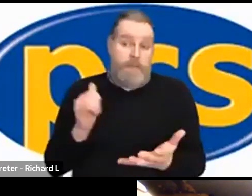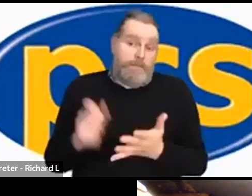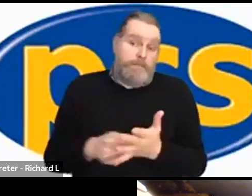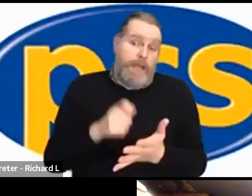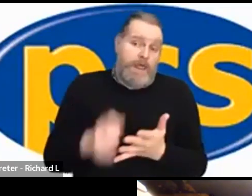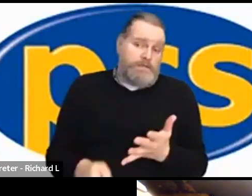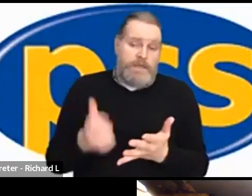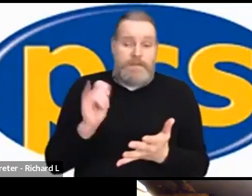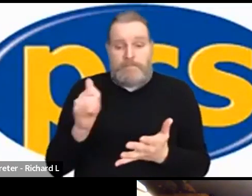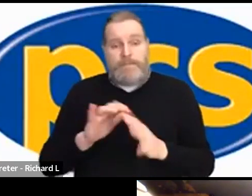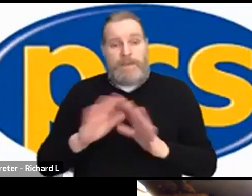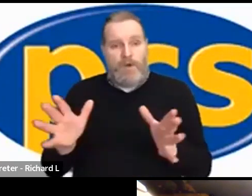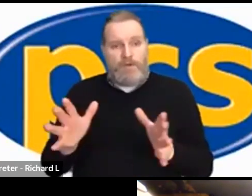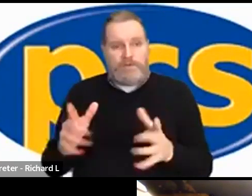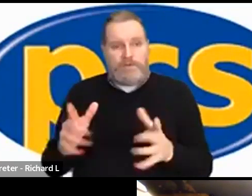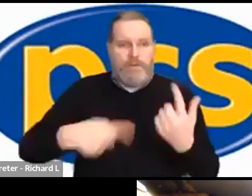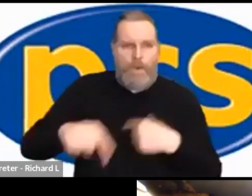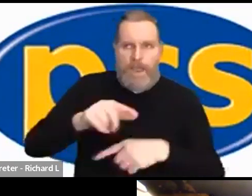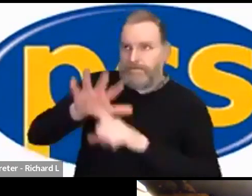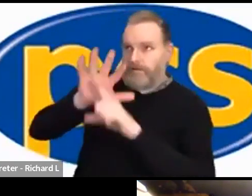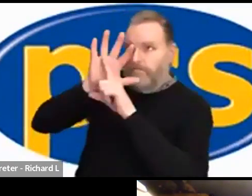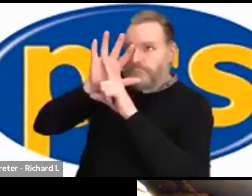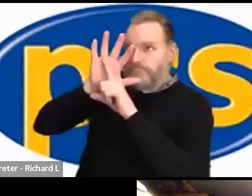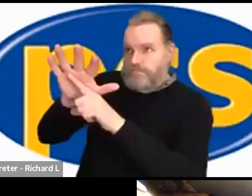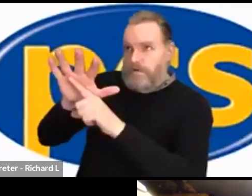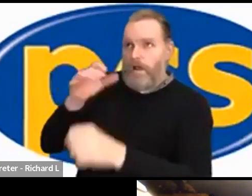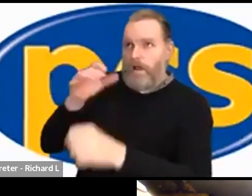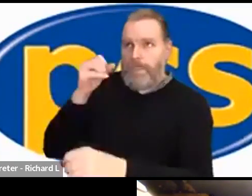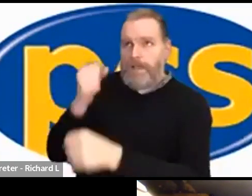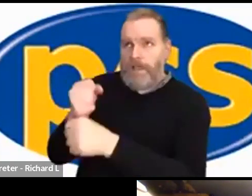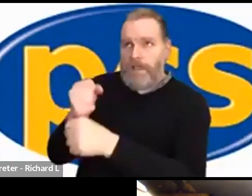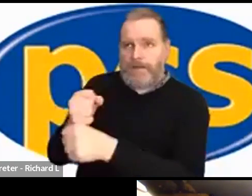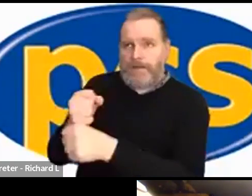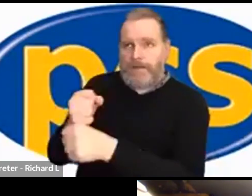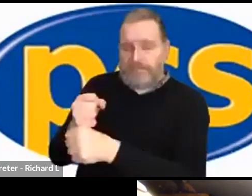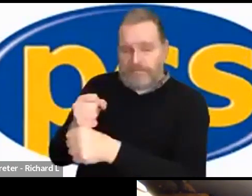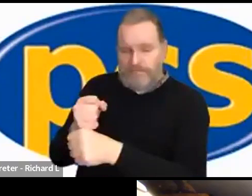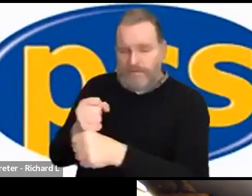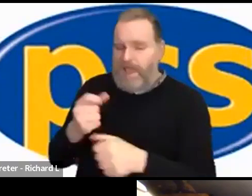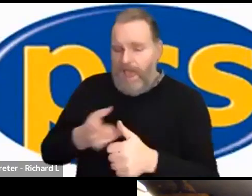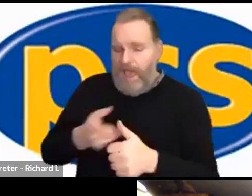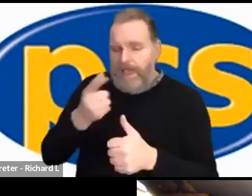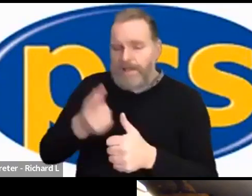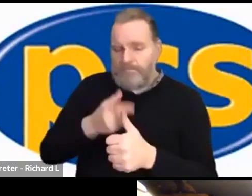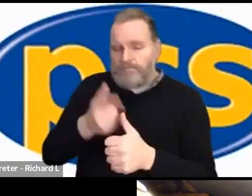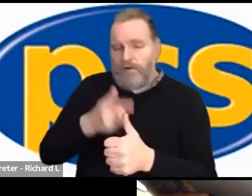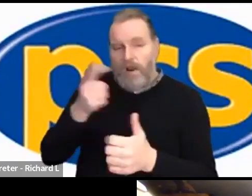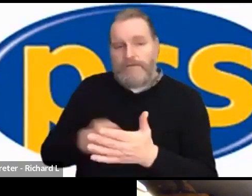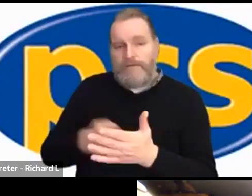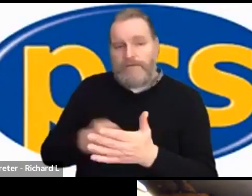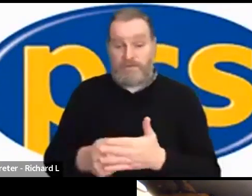e then, but if not, we may have to go through the ballot again in order to keep the press ure up on the ure up on the government, and if we want to keep it continuous, it couldn't be later ready in